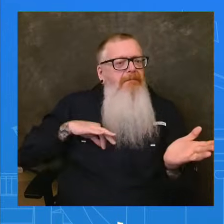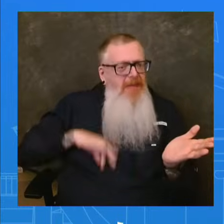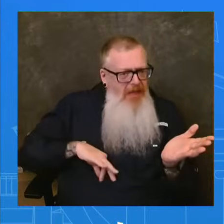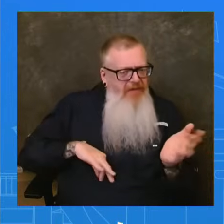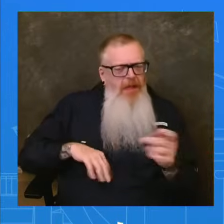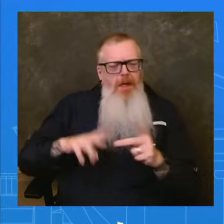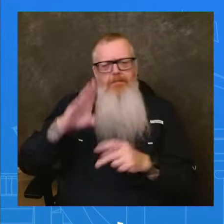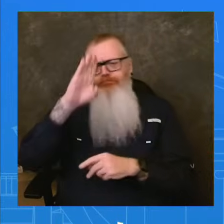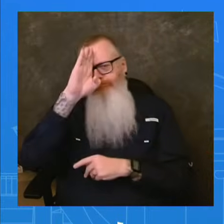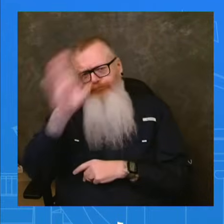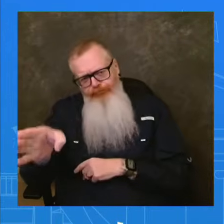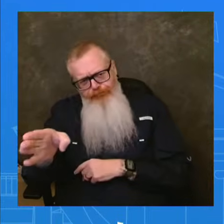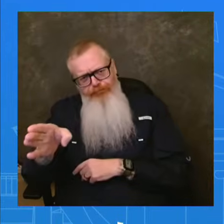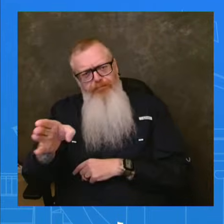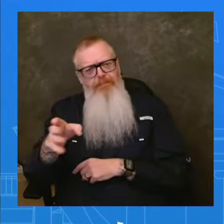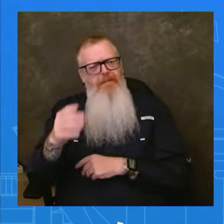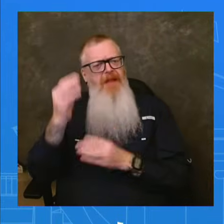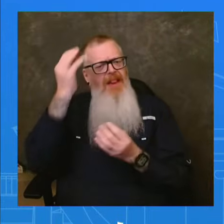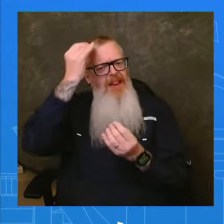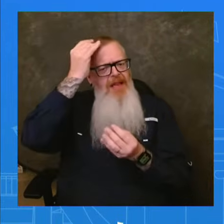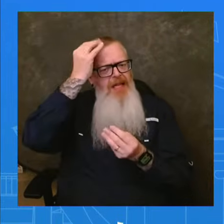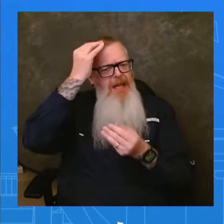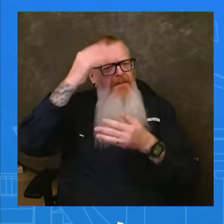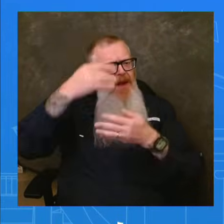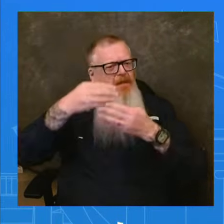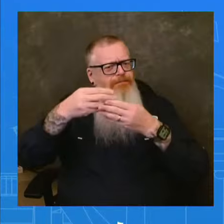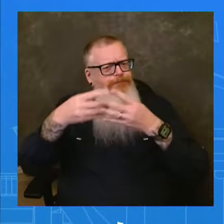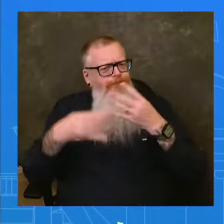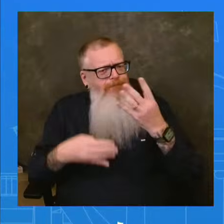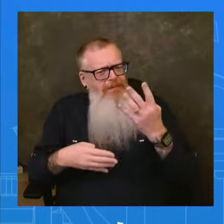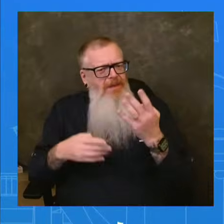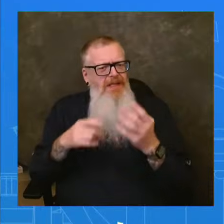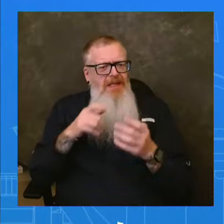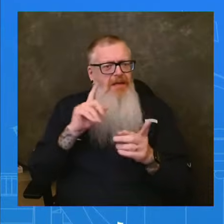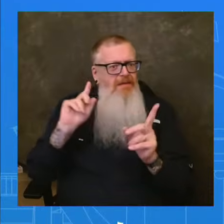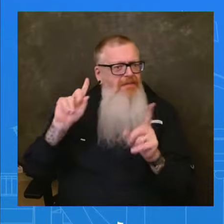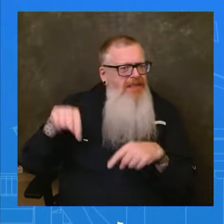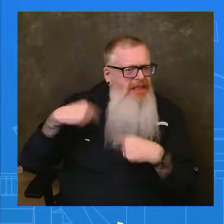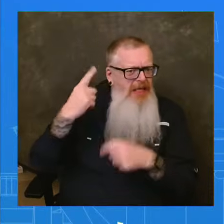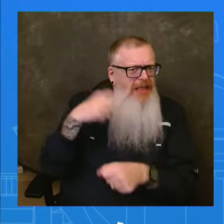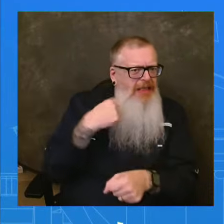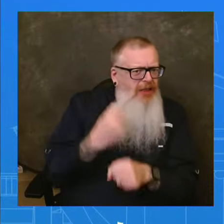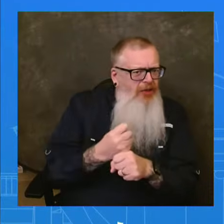not just in the past year but over decades. And I think you've heard the president speak directly